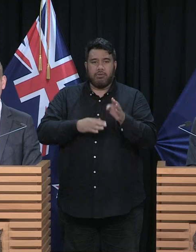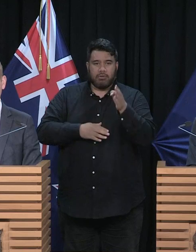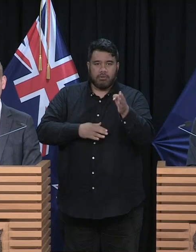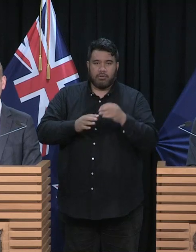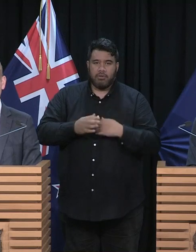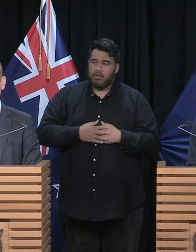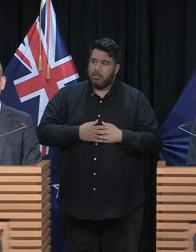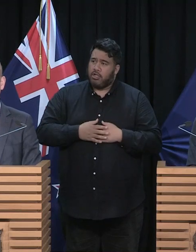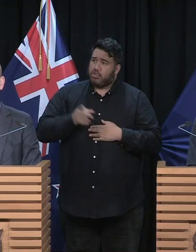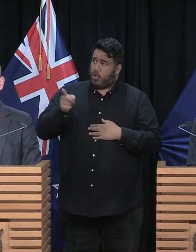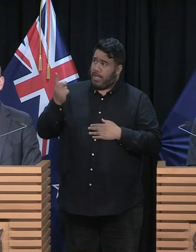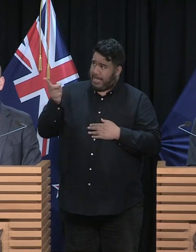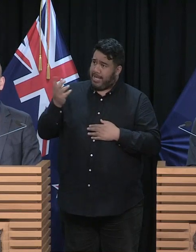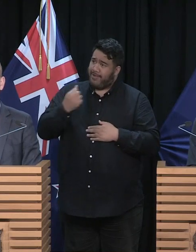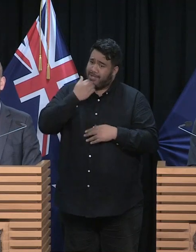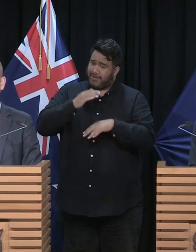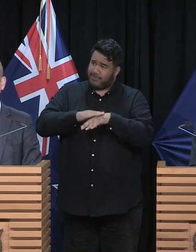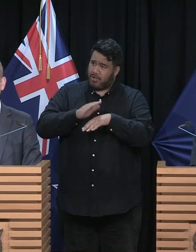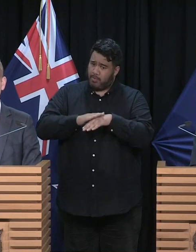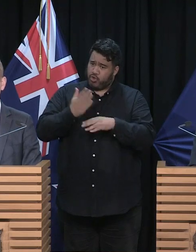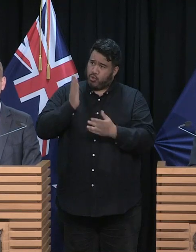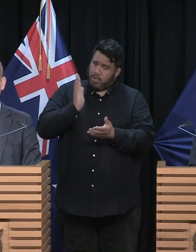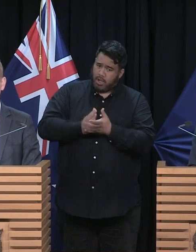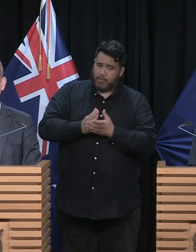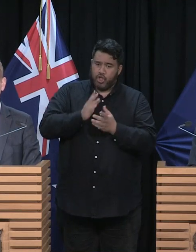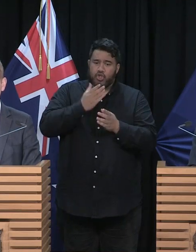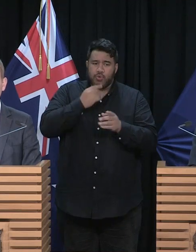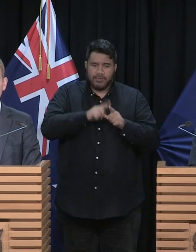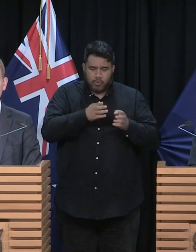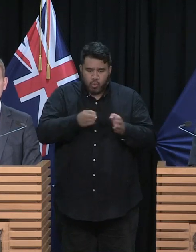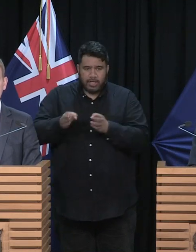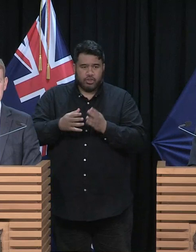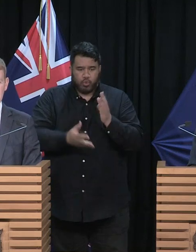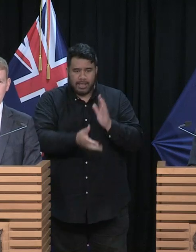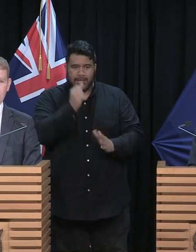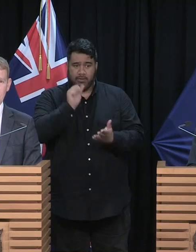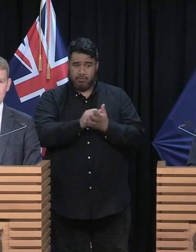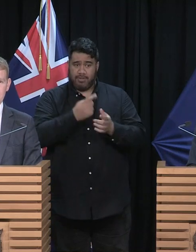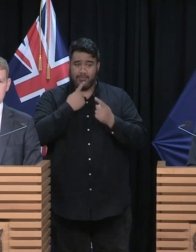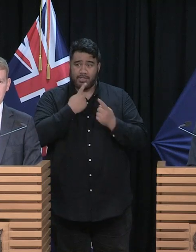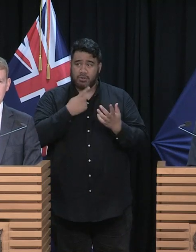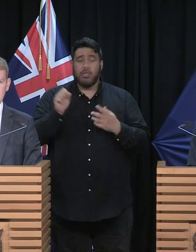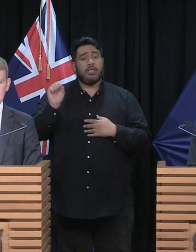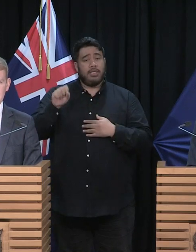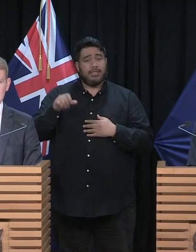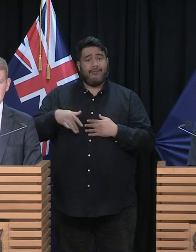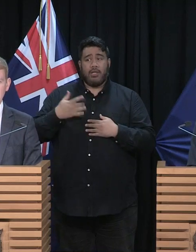the information that he needed. One at a time... Did you give them enough time to use all of those